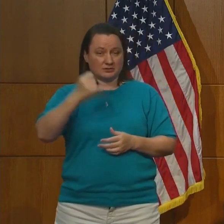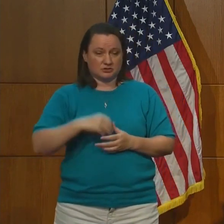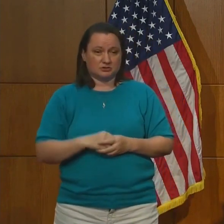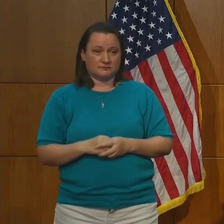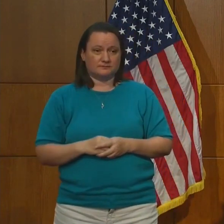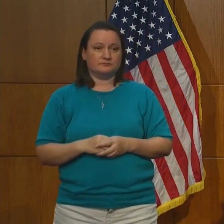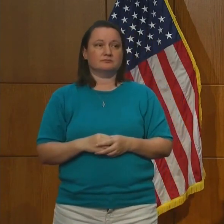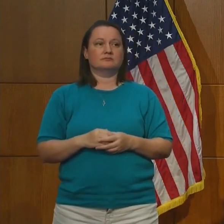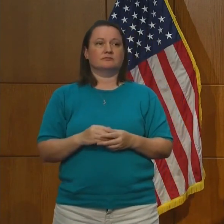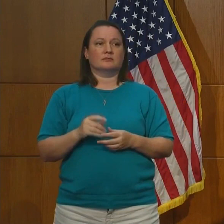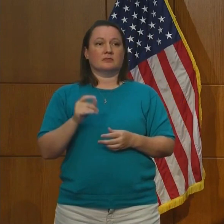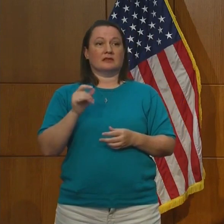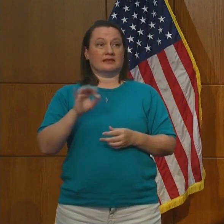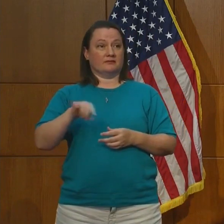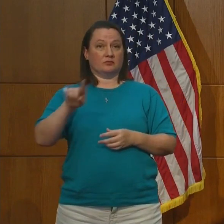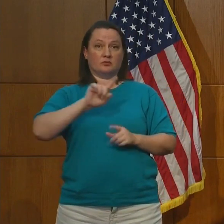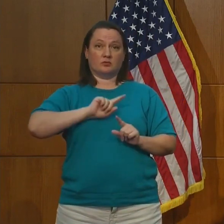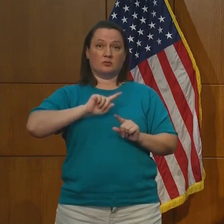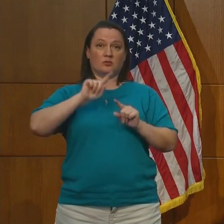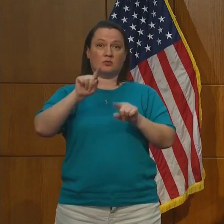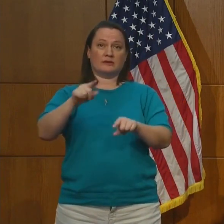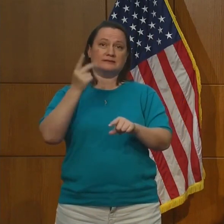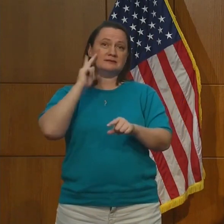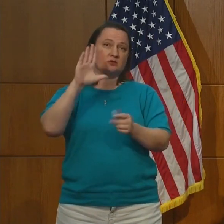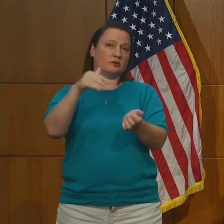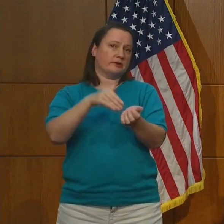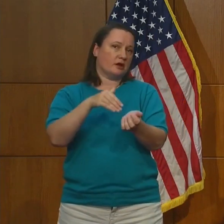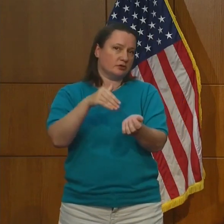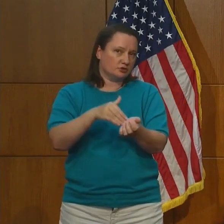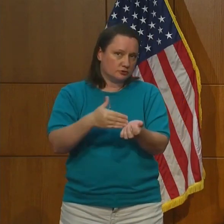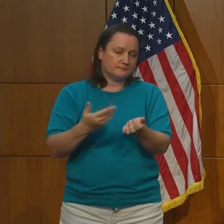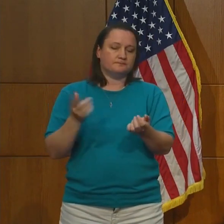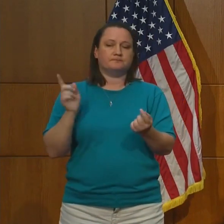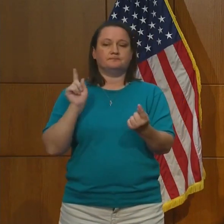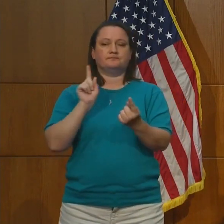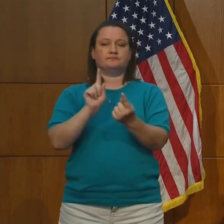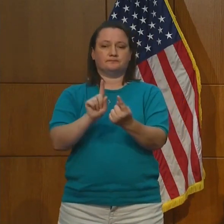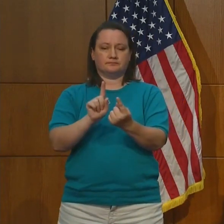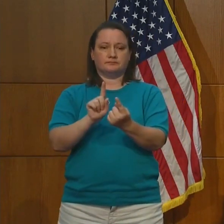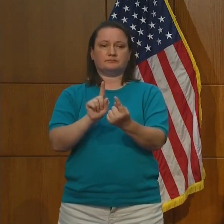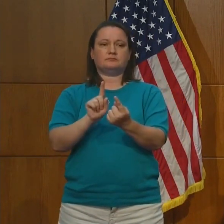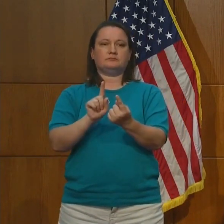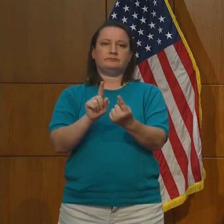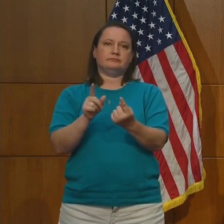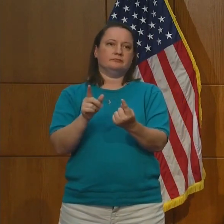AFFECT HER PROUD. I'M THAT- THE CHICHI SPENT HERE BUT CAN YOU